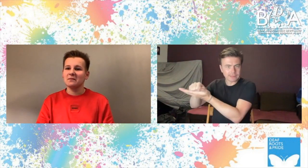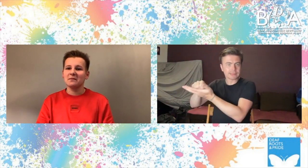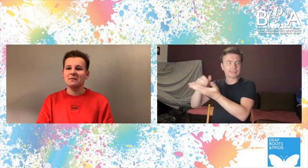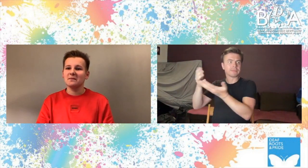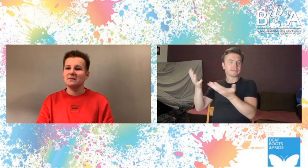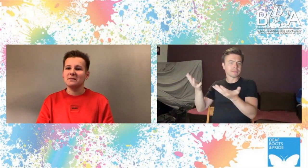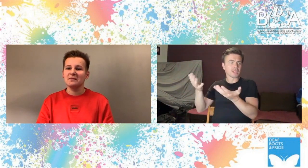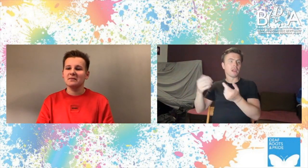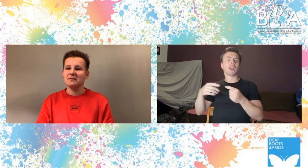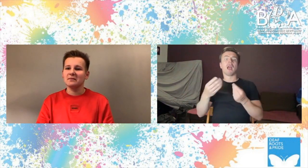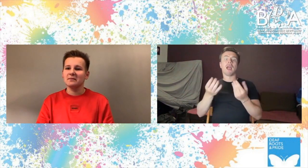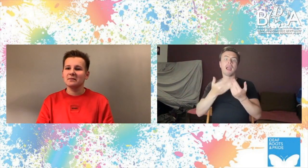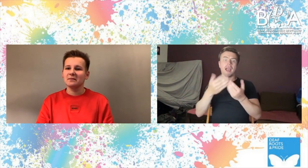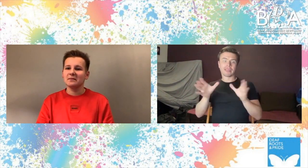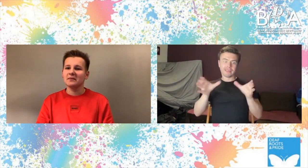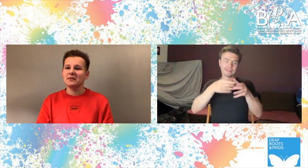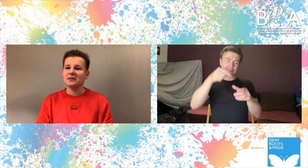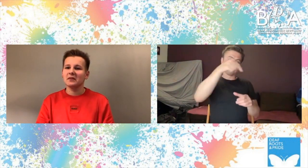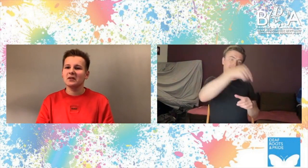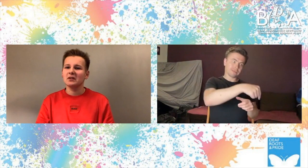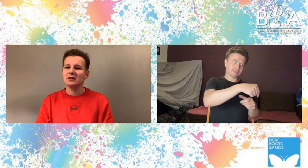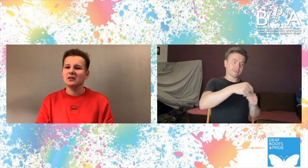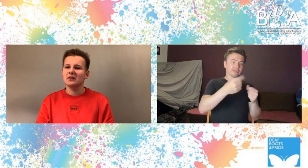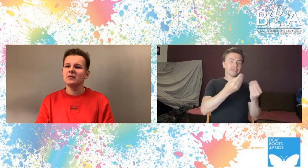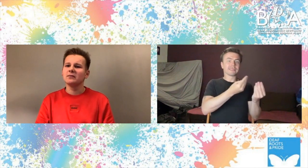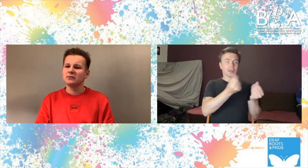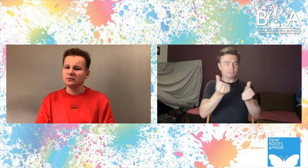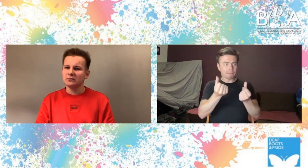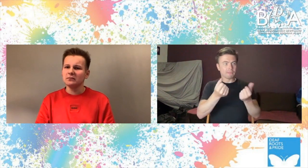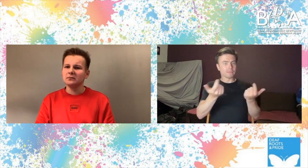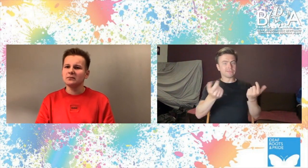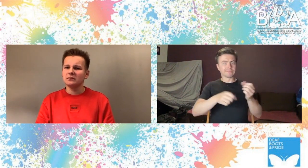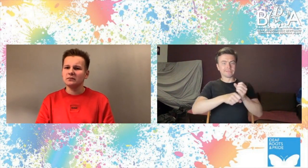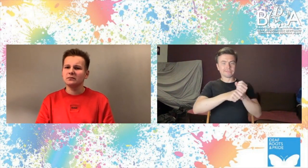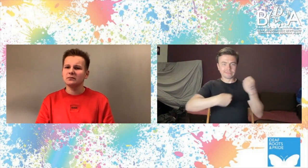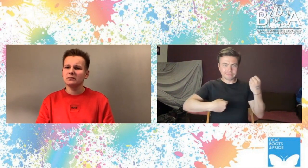and their careers have taken off. On the other hand, some people have